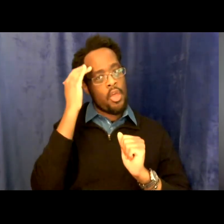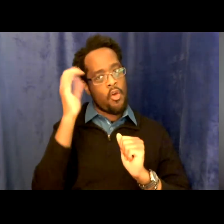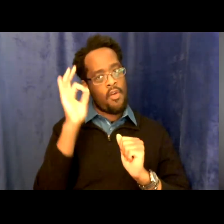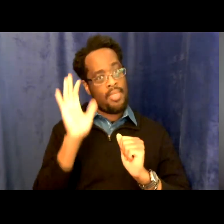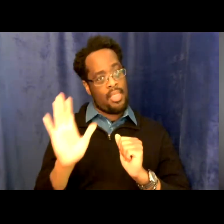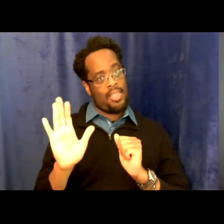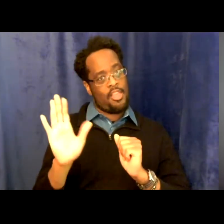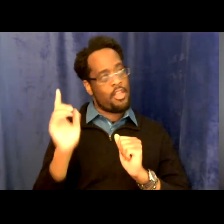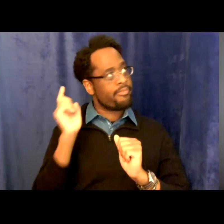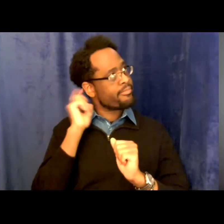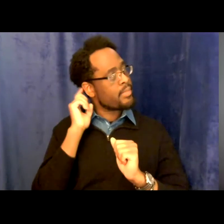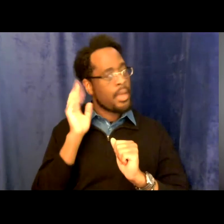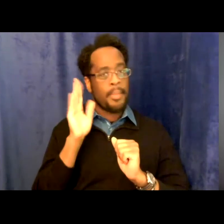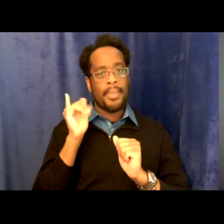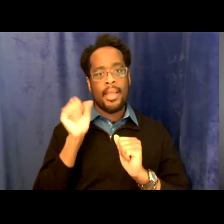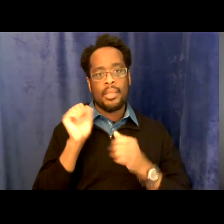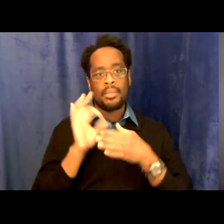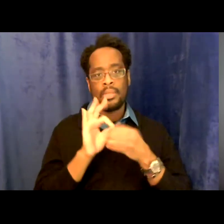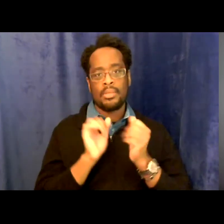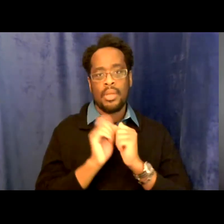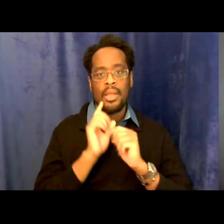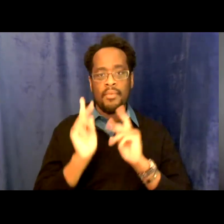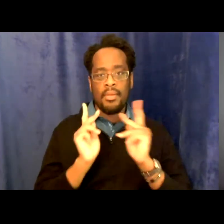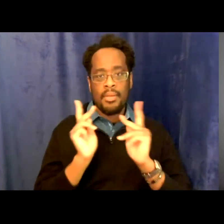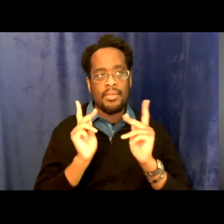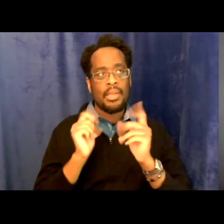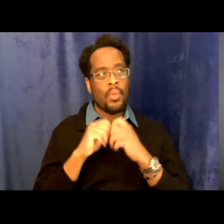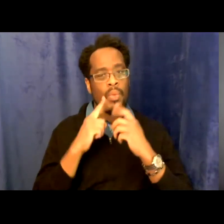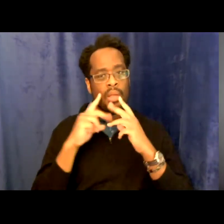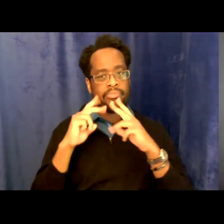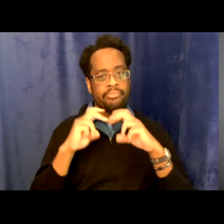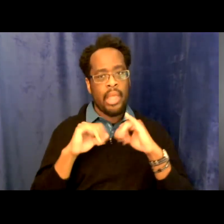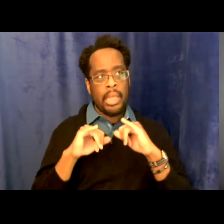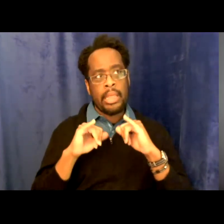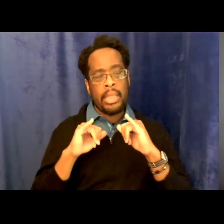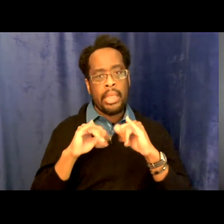we still have to be aware of their biases and related relation to the